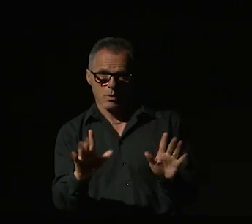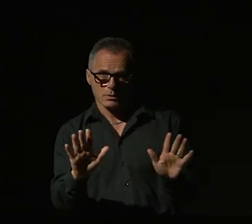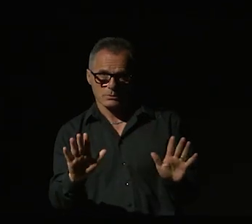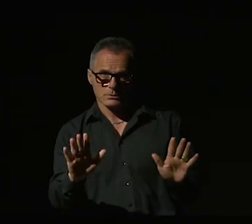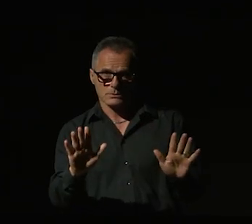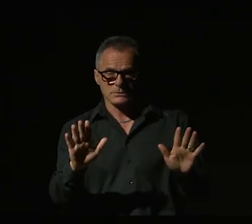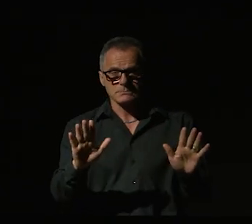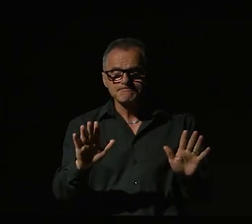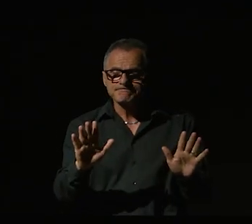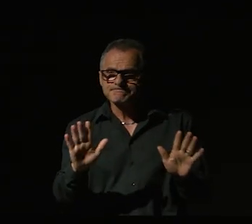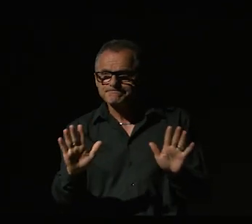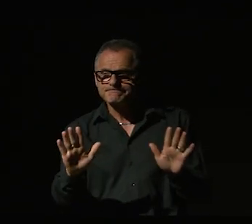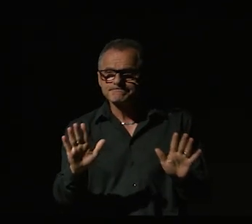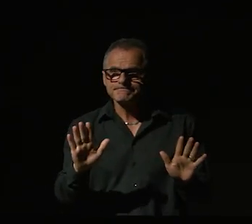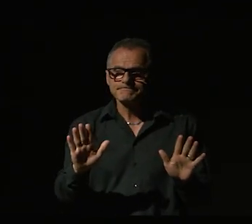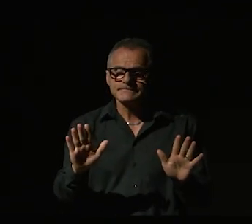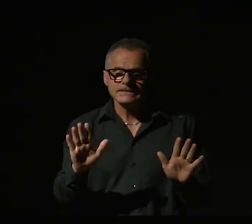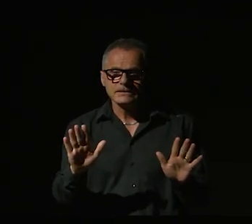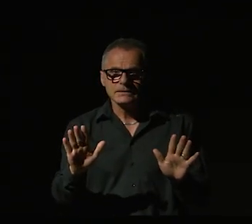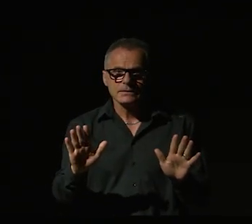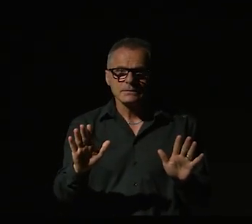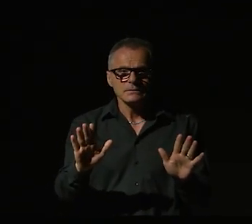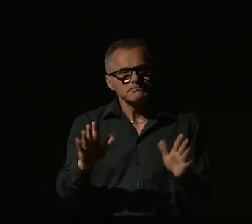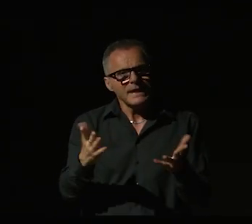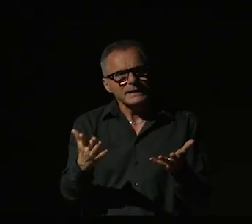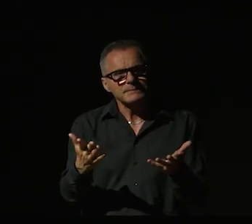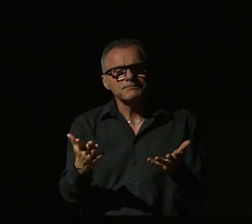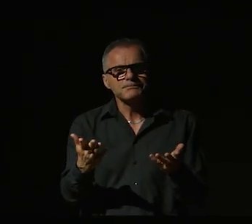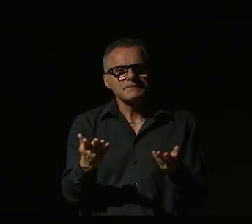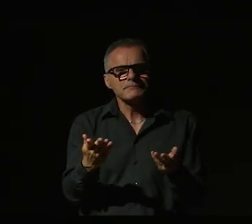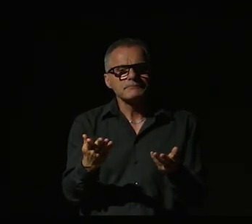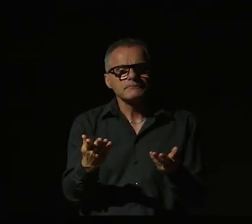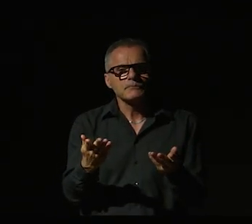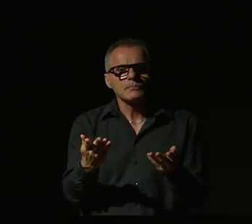showing an Annibale's synthetic approach that enabled him